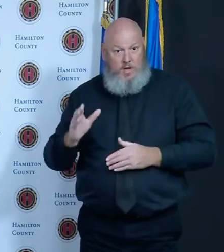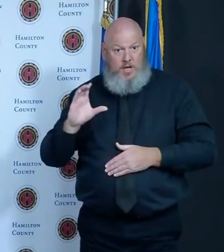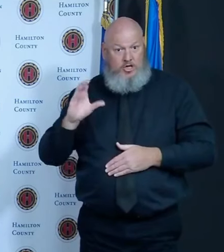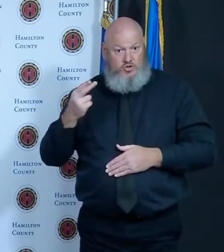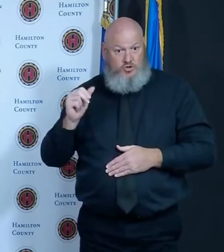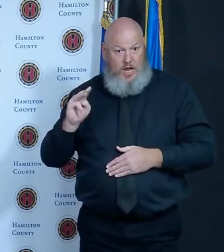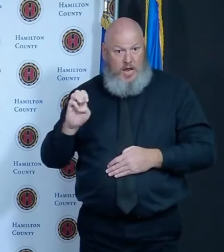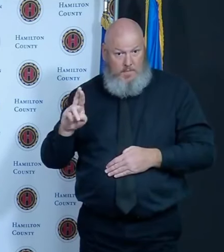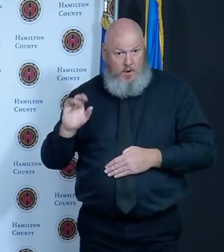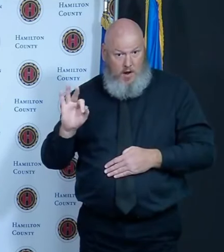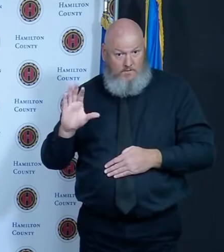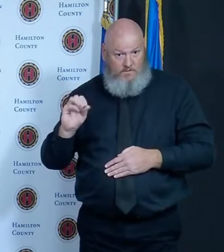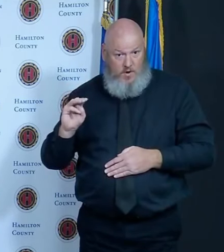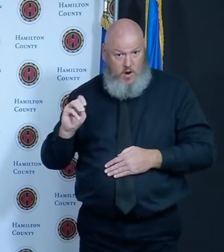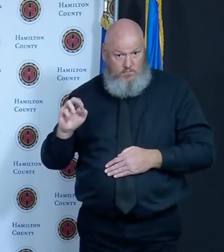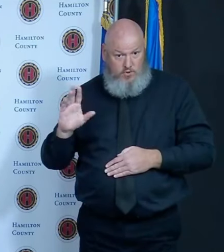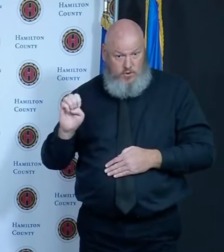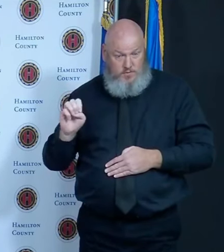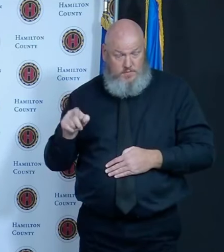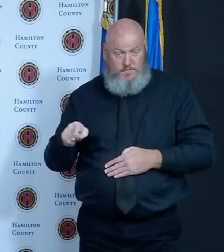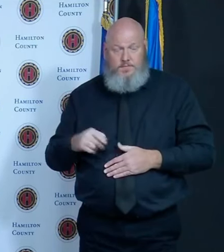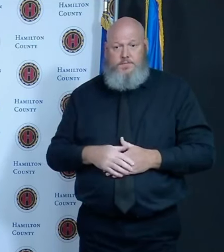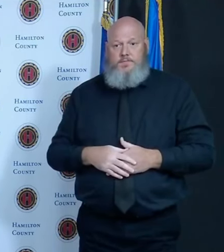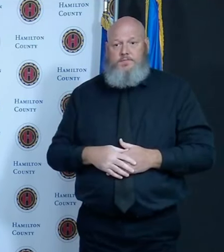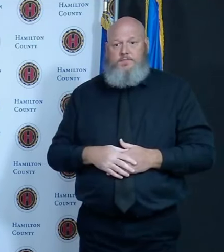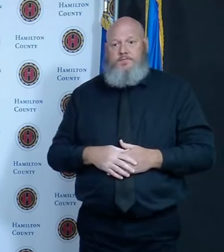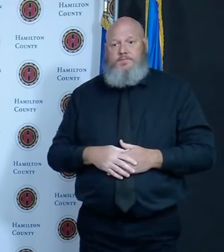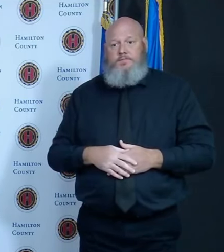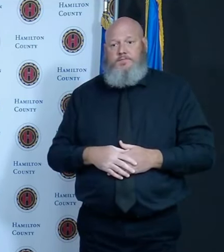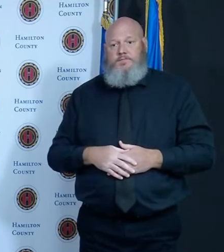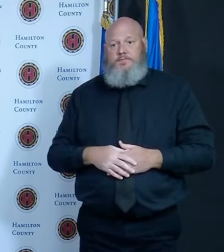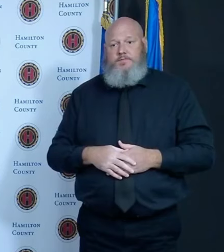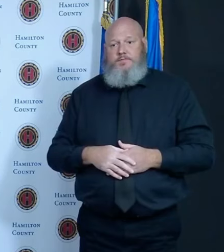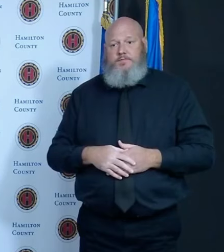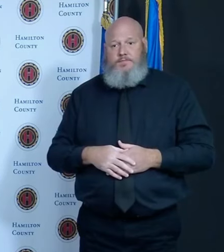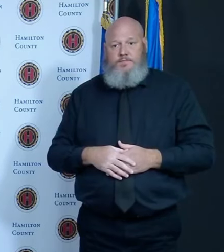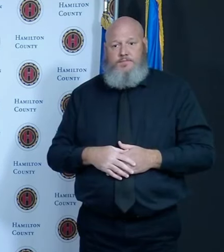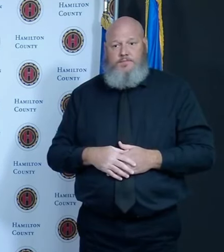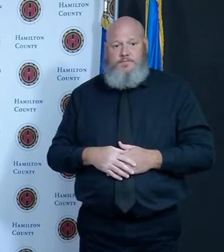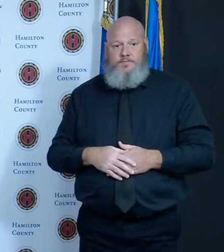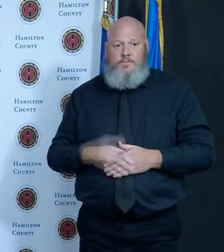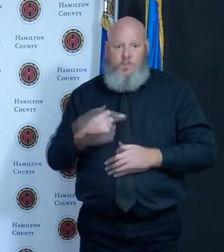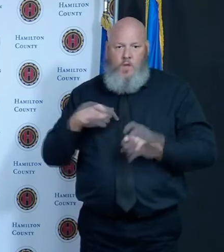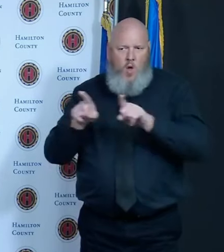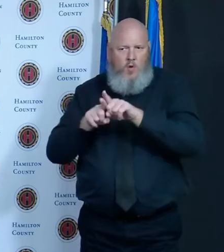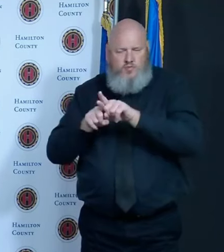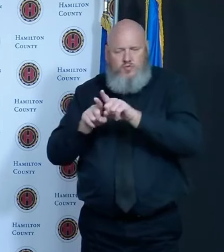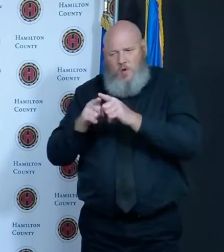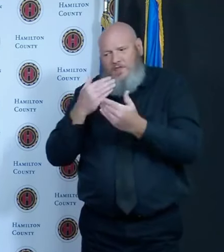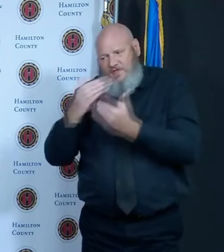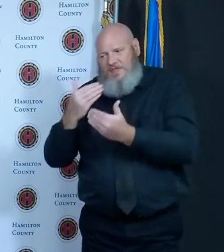Jill thanks you for being a member of the Regional Chamber I know that your